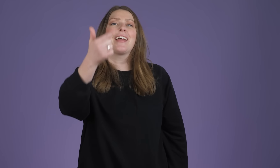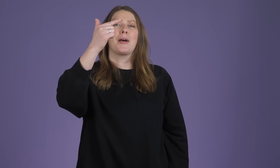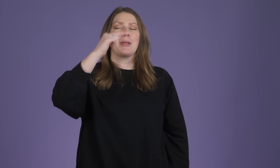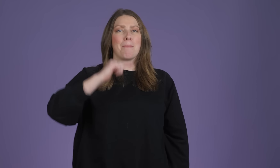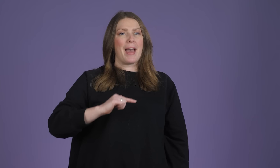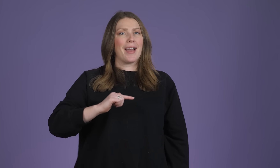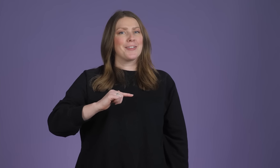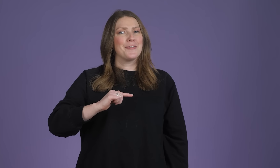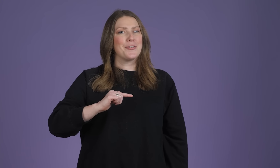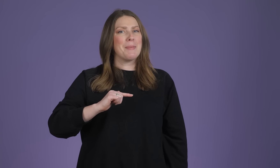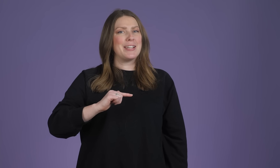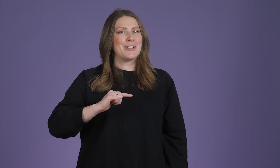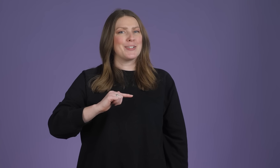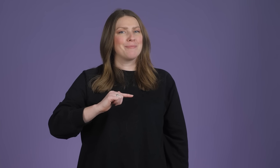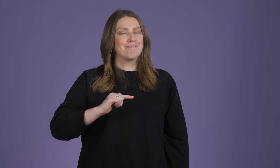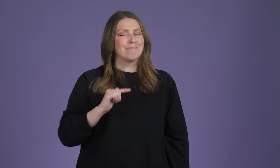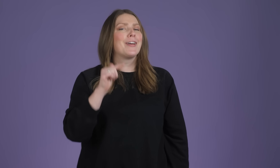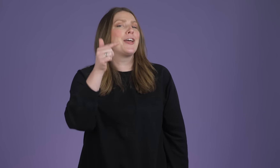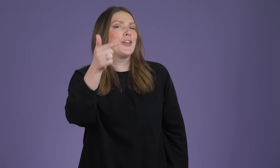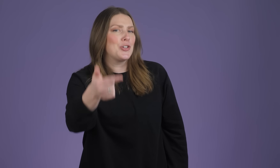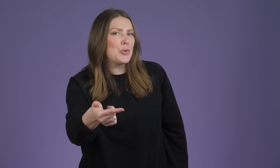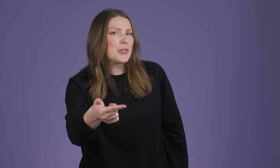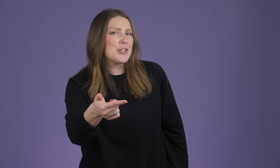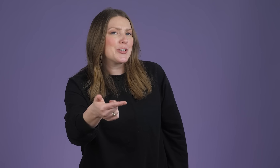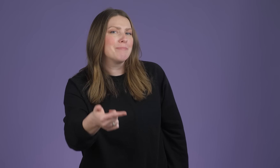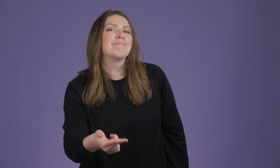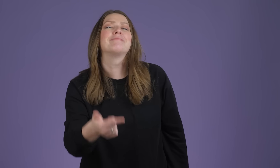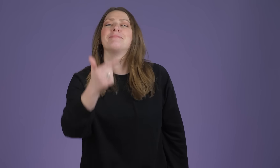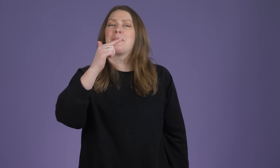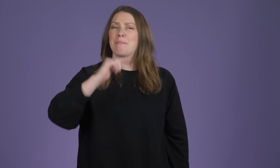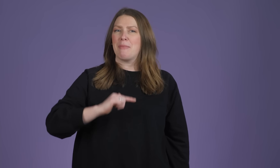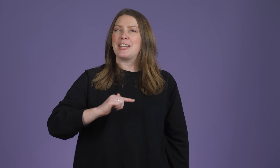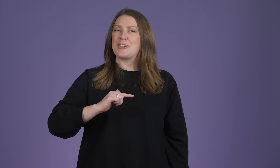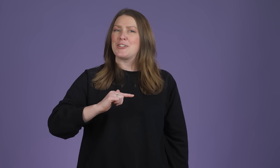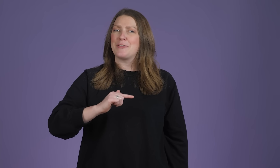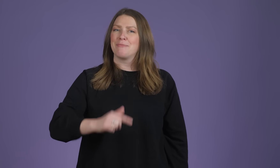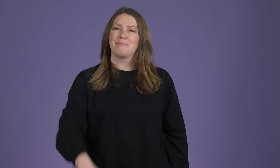And coming back for my turn. Your turn. My turn.